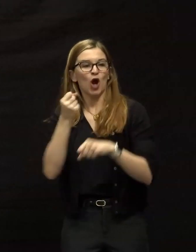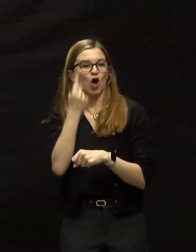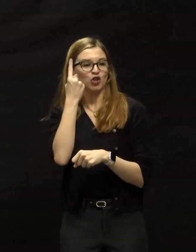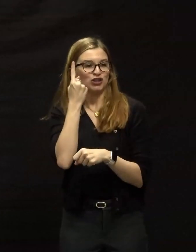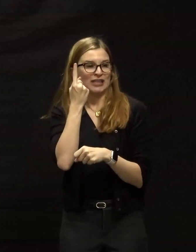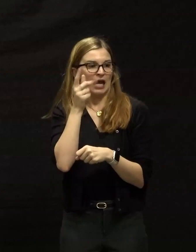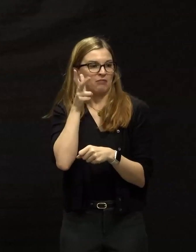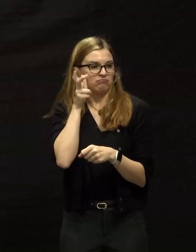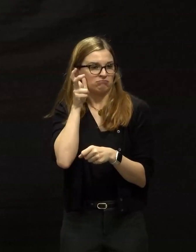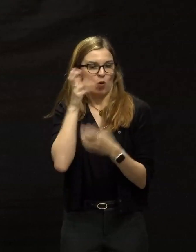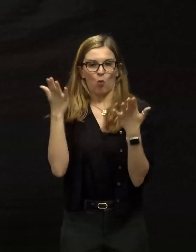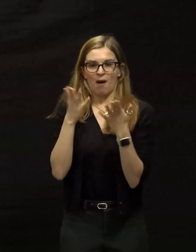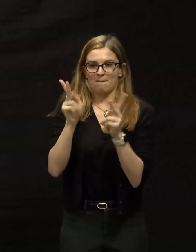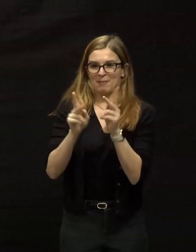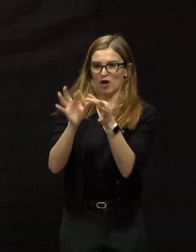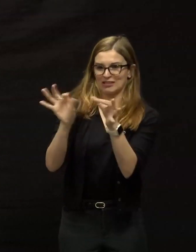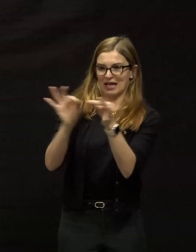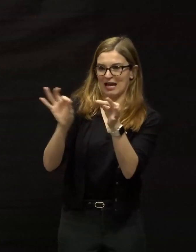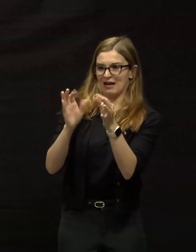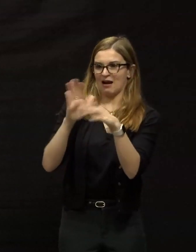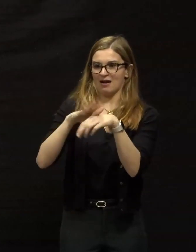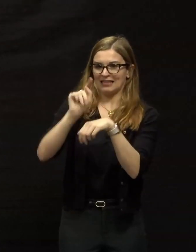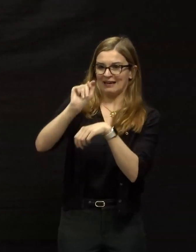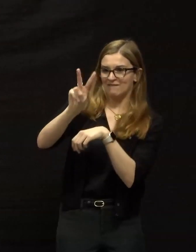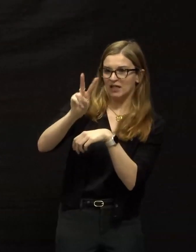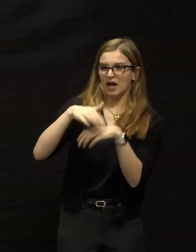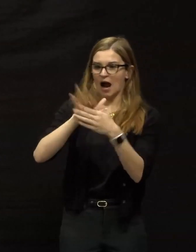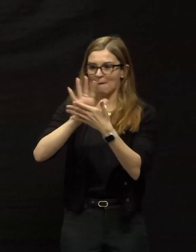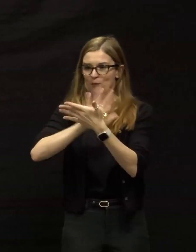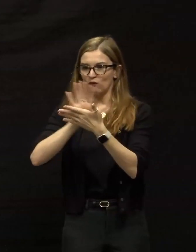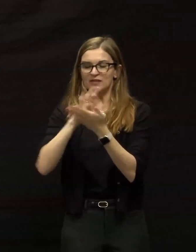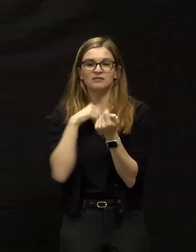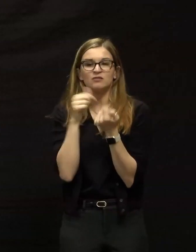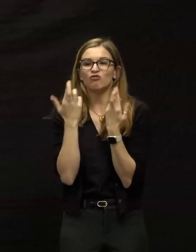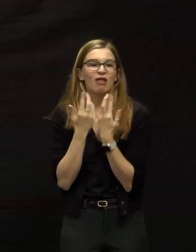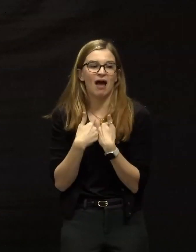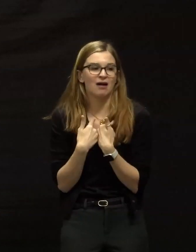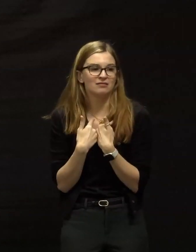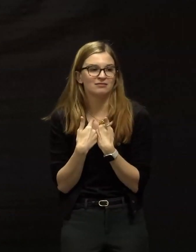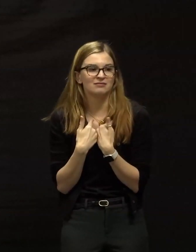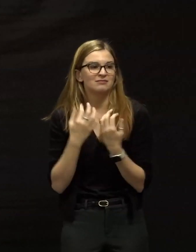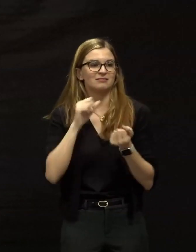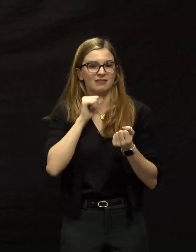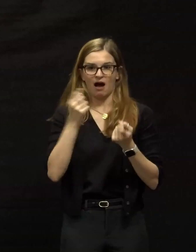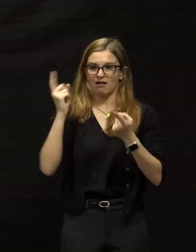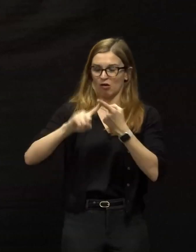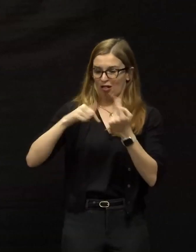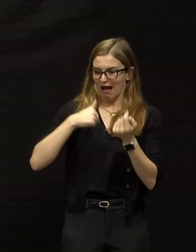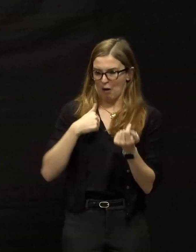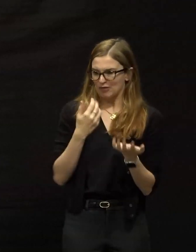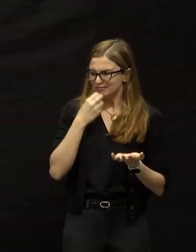hearing people could actually understand what was being said on TV or in movies. I just didn't even realize it